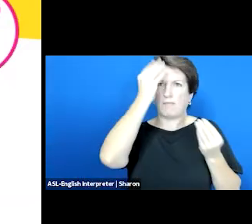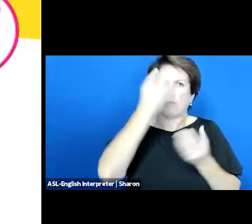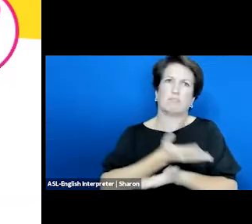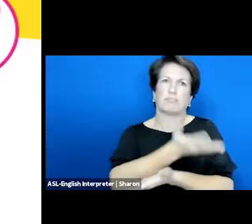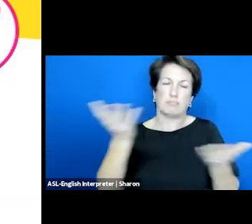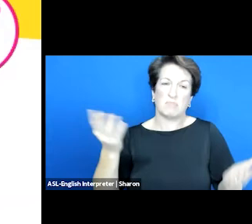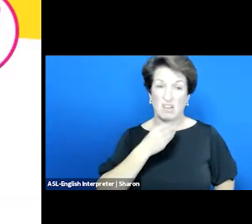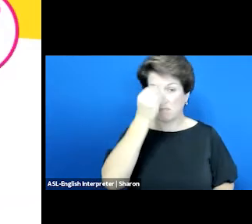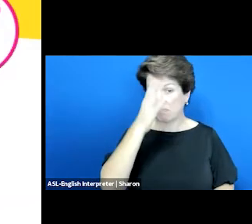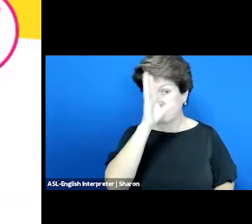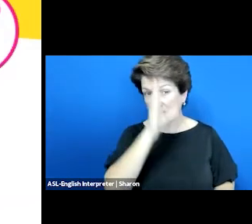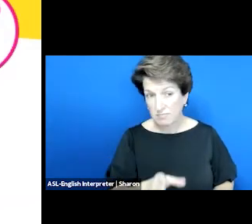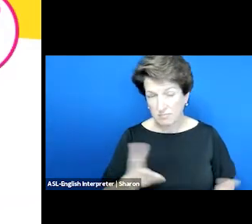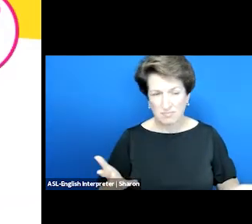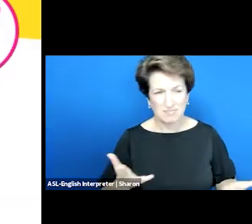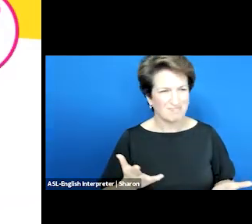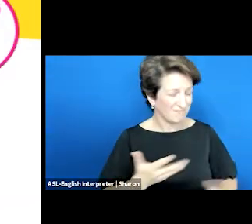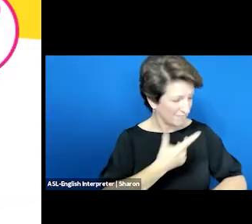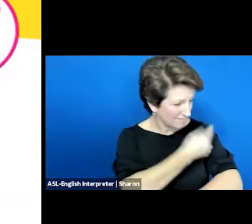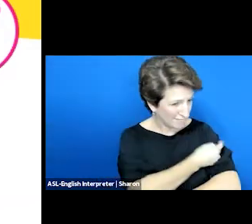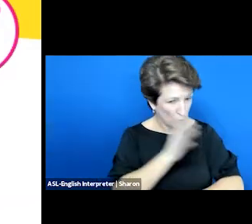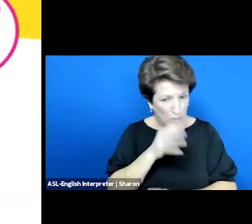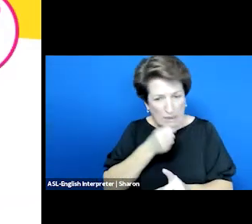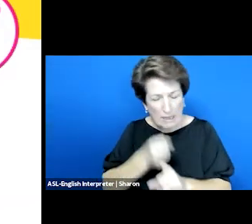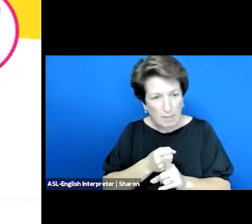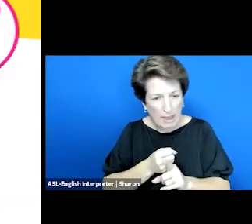19 vaccine and fertility per there are line